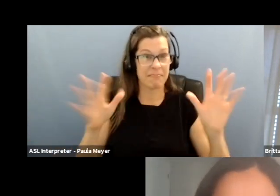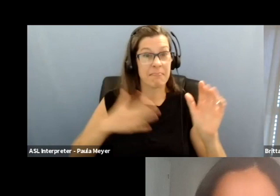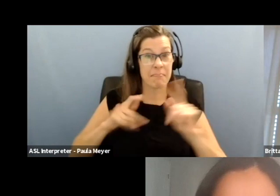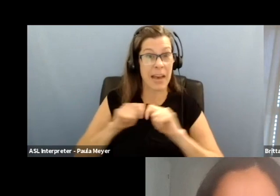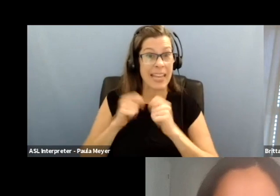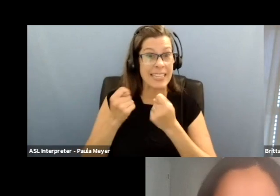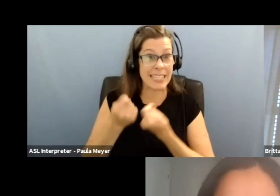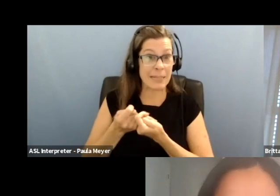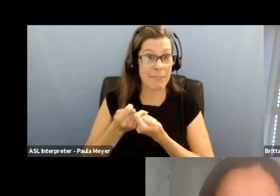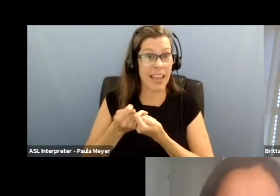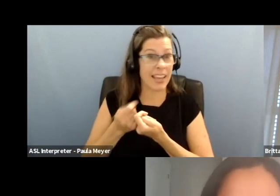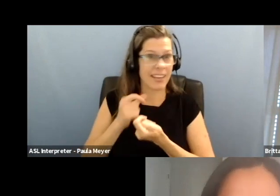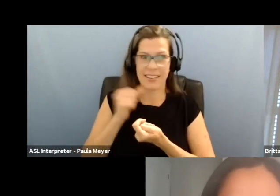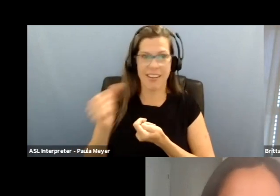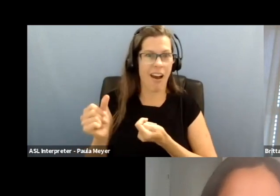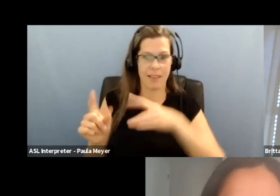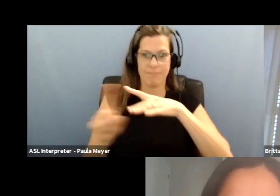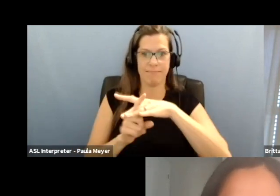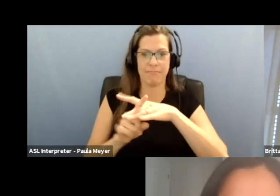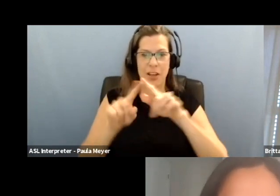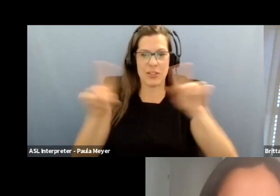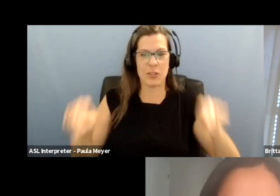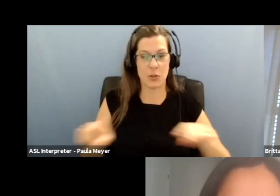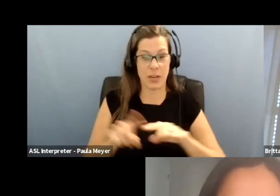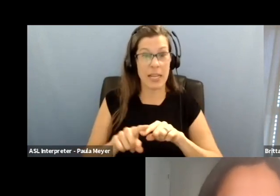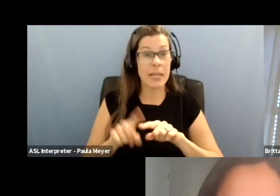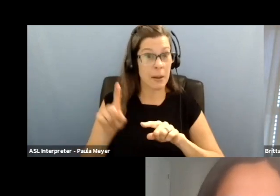but he has questions coming in the chat, or the Q&A feature, for Risa.